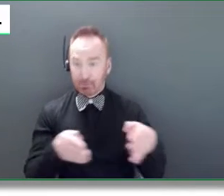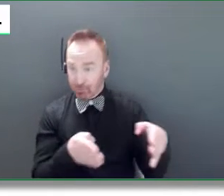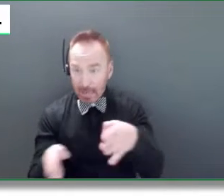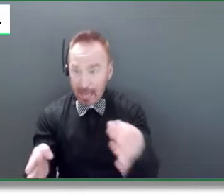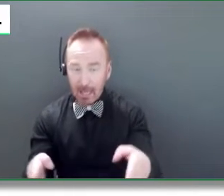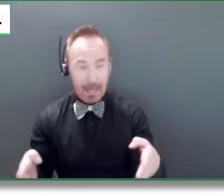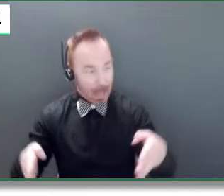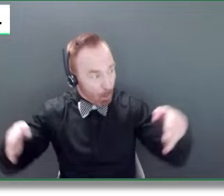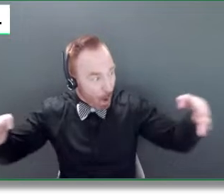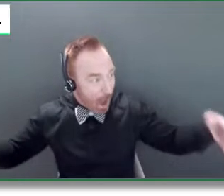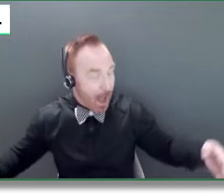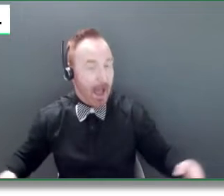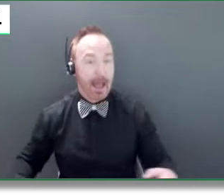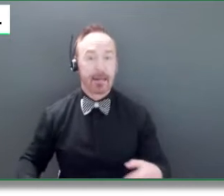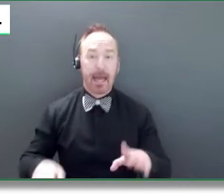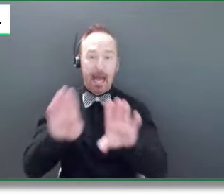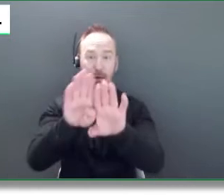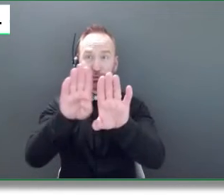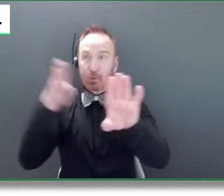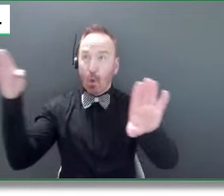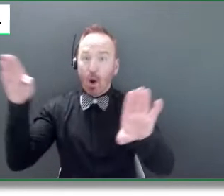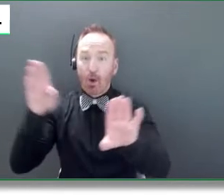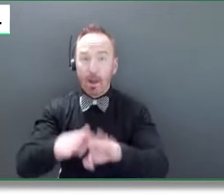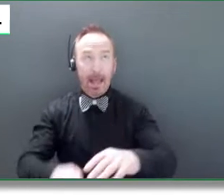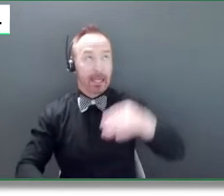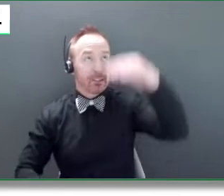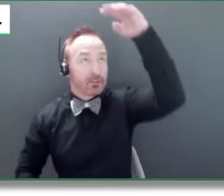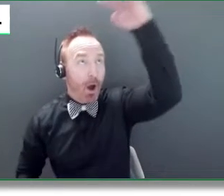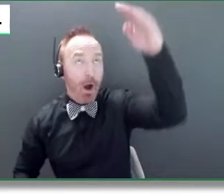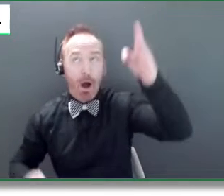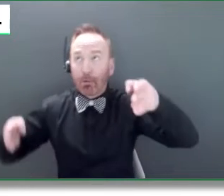how much space there is and what equipment is available.